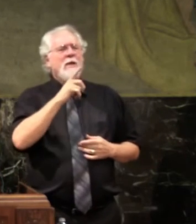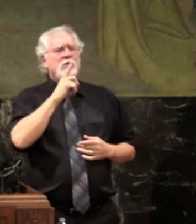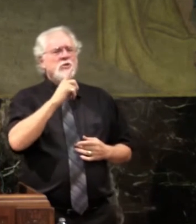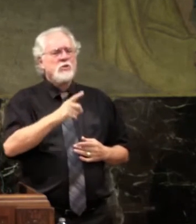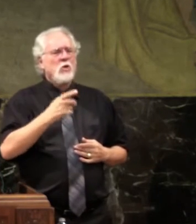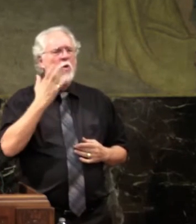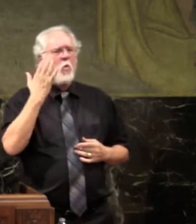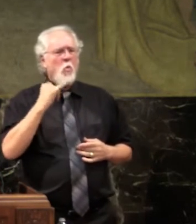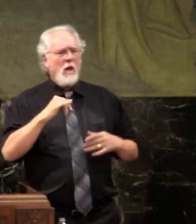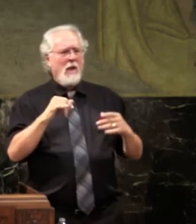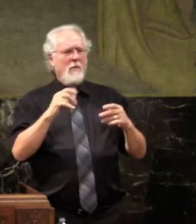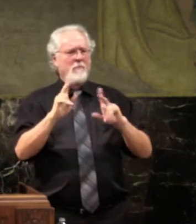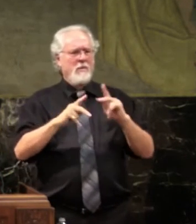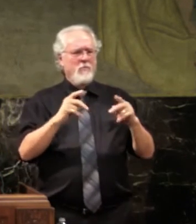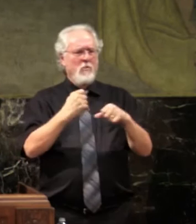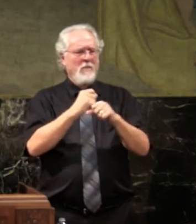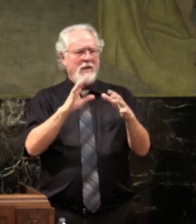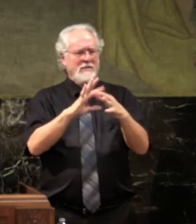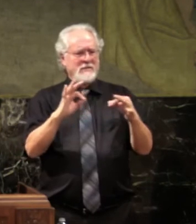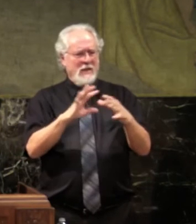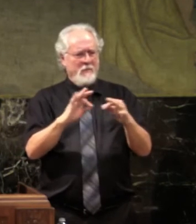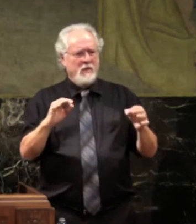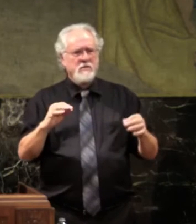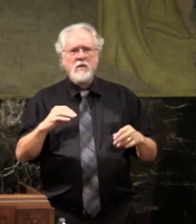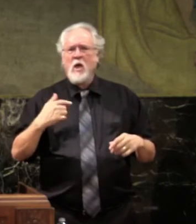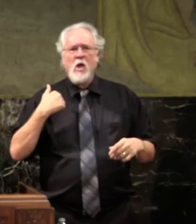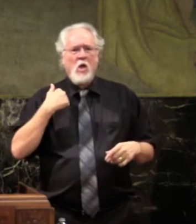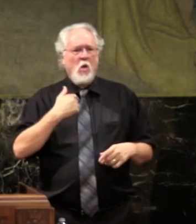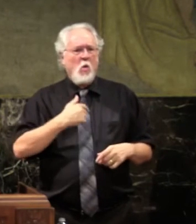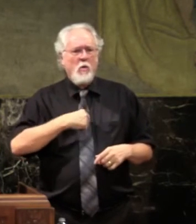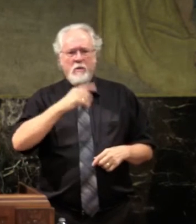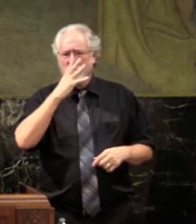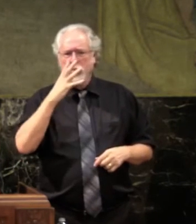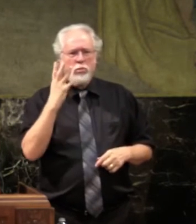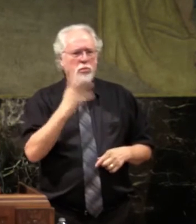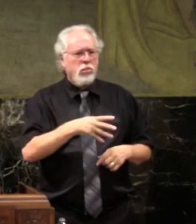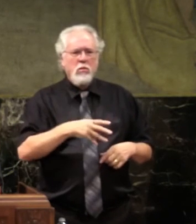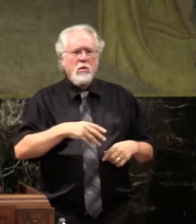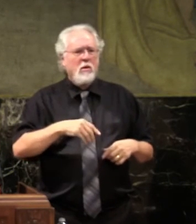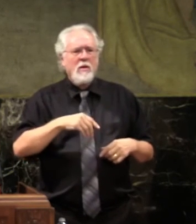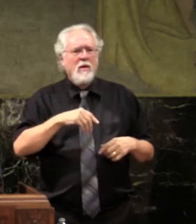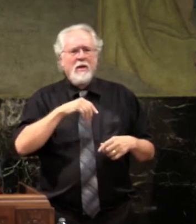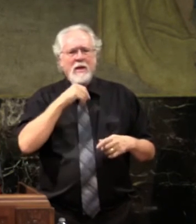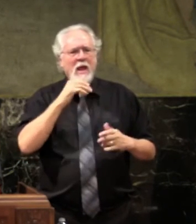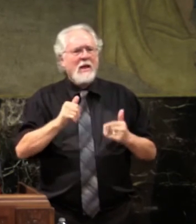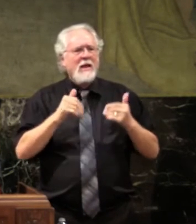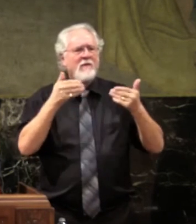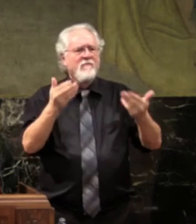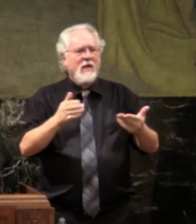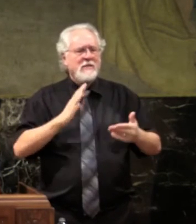statements would be made other that we've been dilatory in advancing a plan or that we don't have a good enough plan